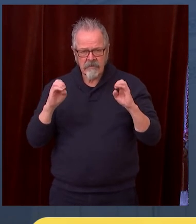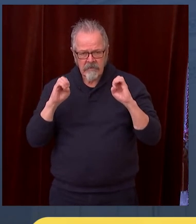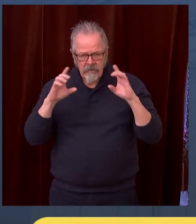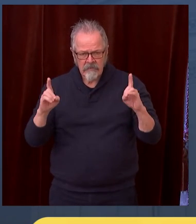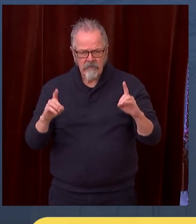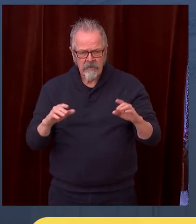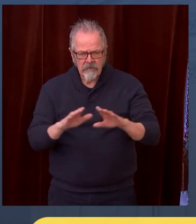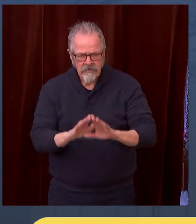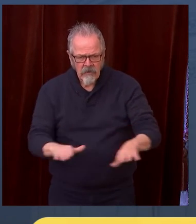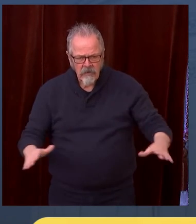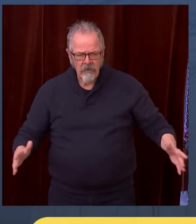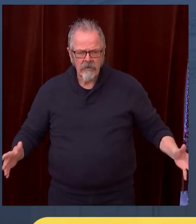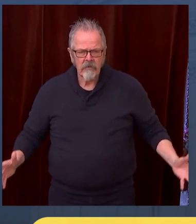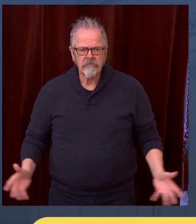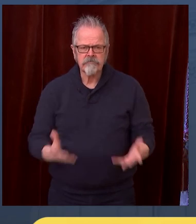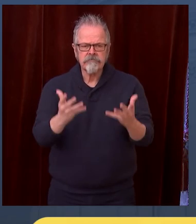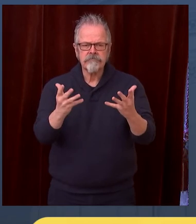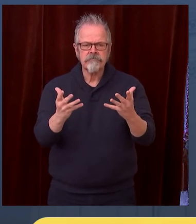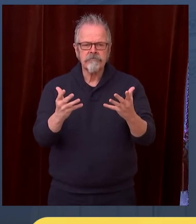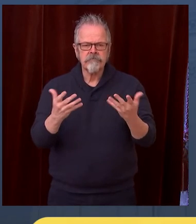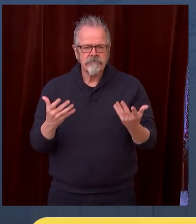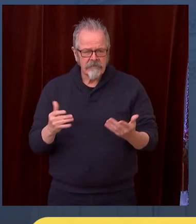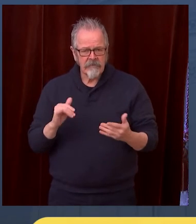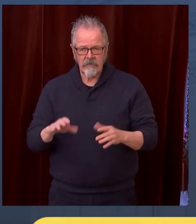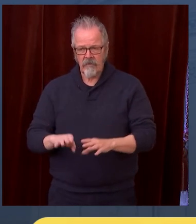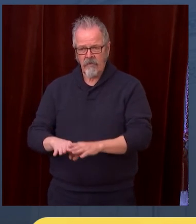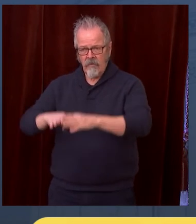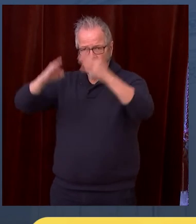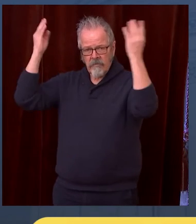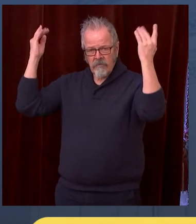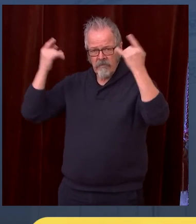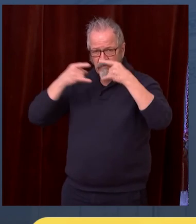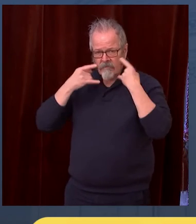we should be very pleased with the progress we have made.